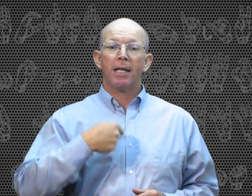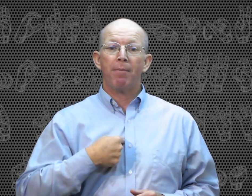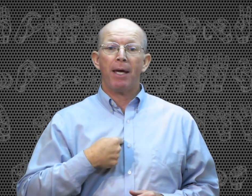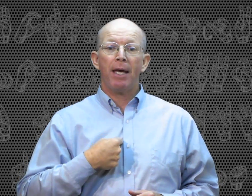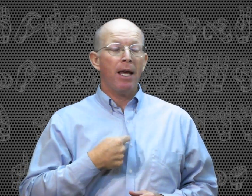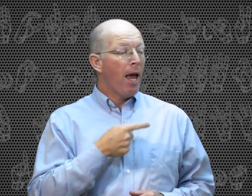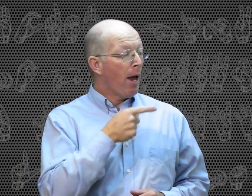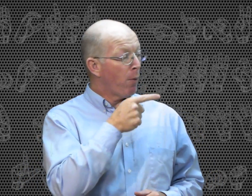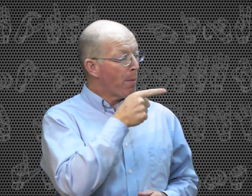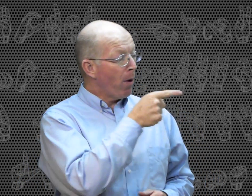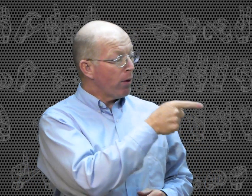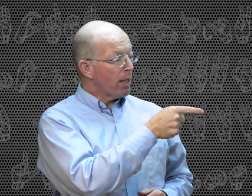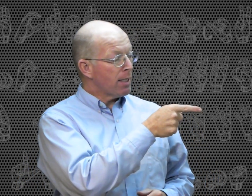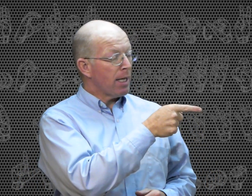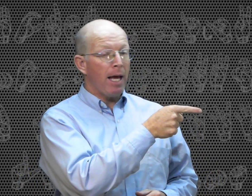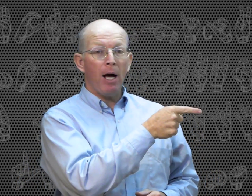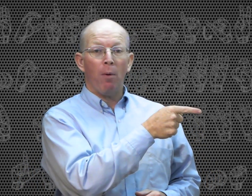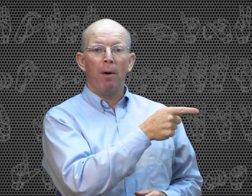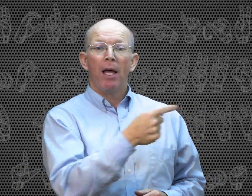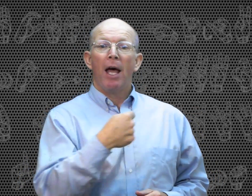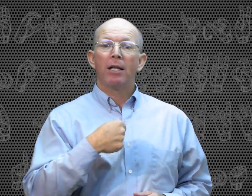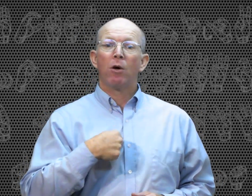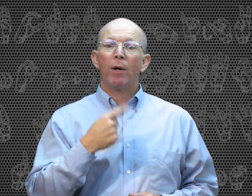YOU can see ME and we both can see HIM.